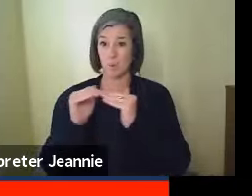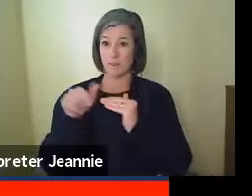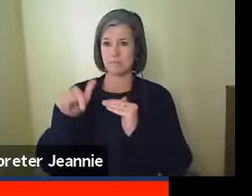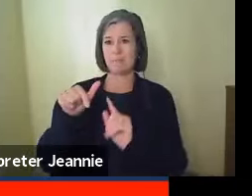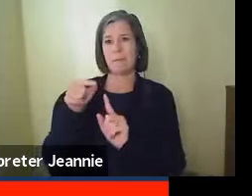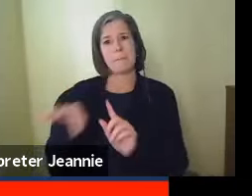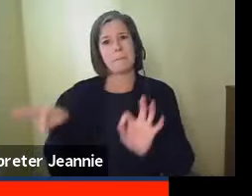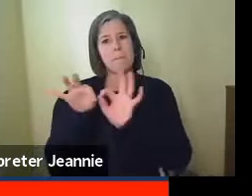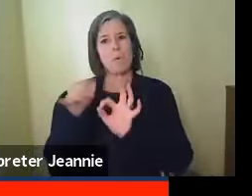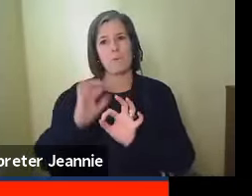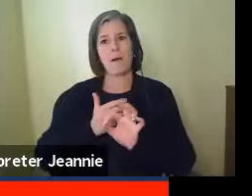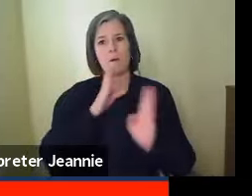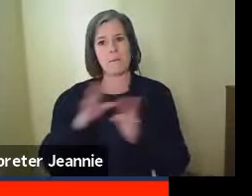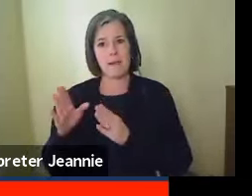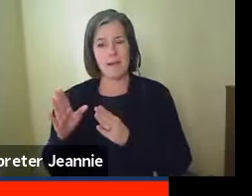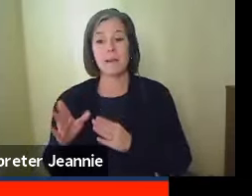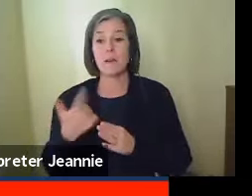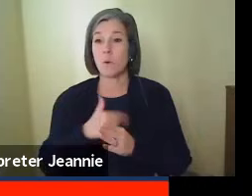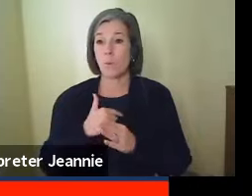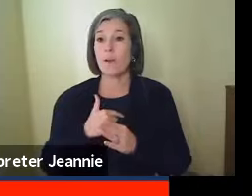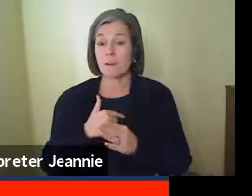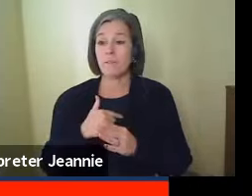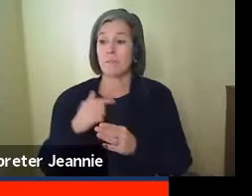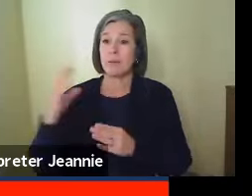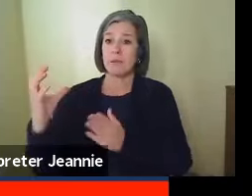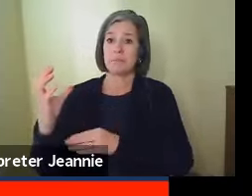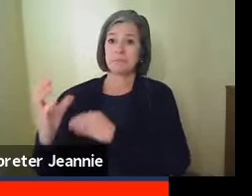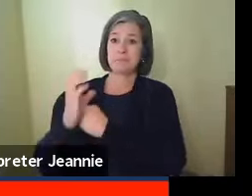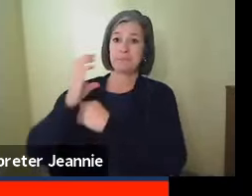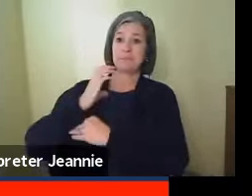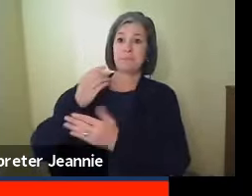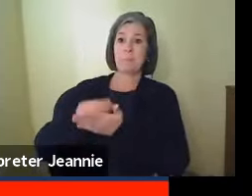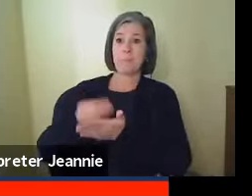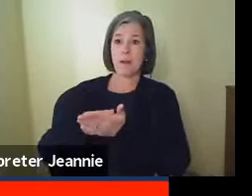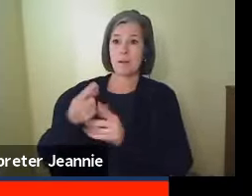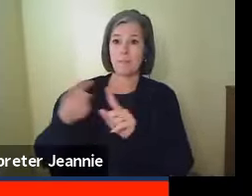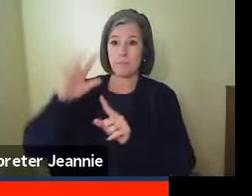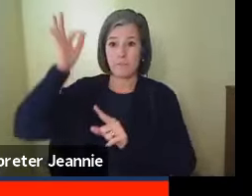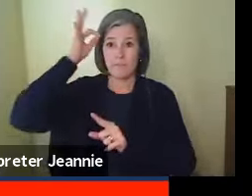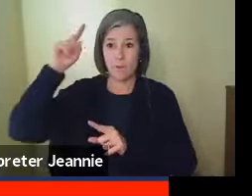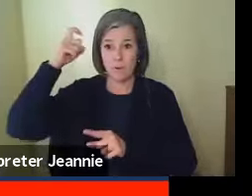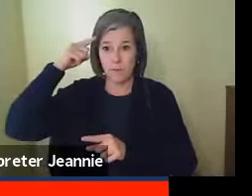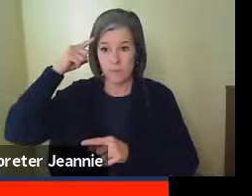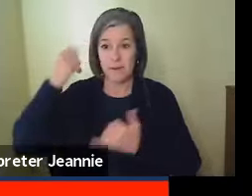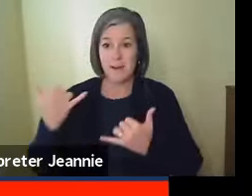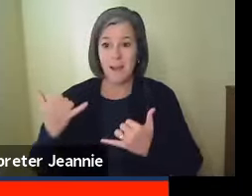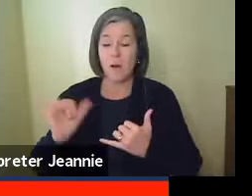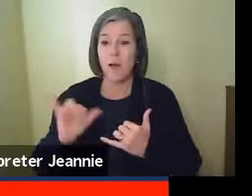We actually have been lauded federally now as probably the most equitable